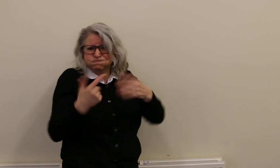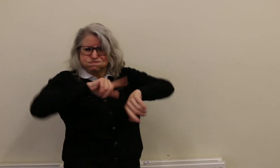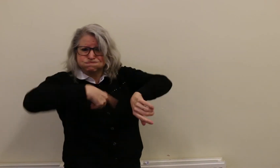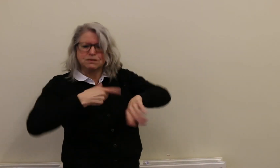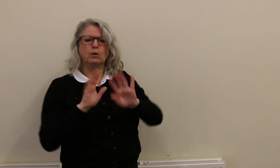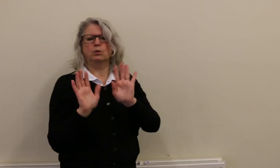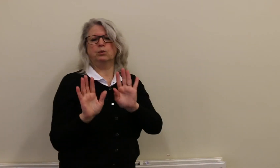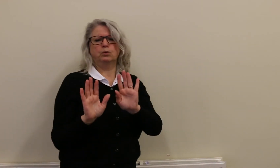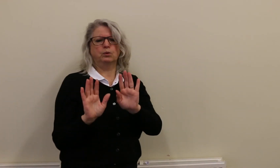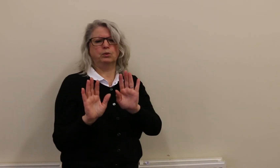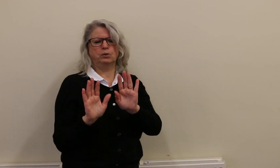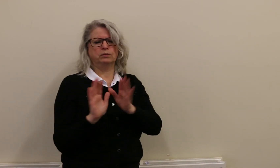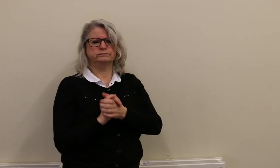but you don't have to give a lot of time